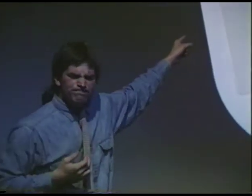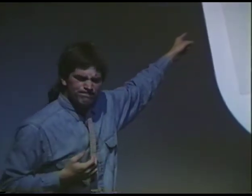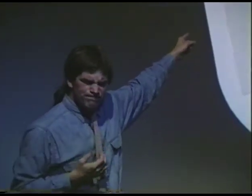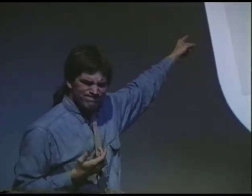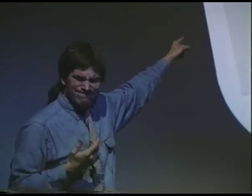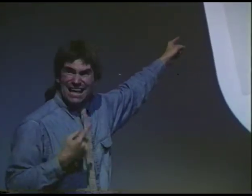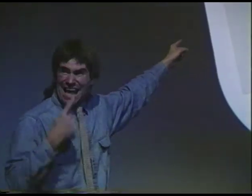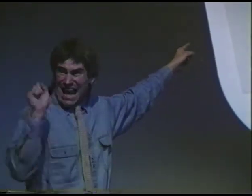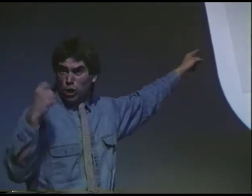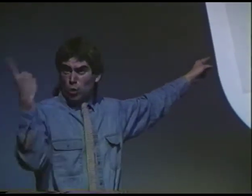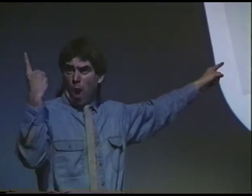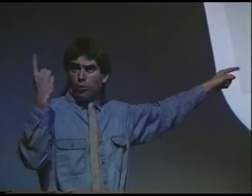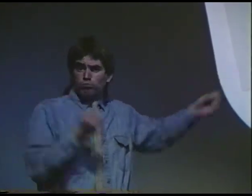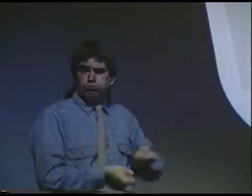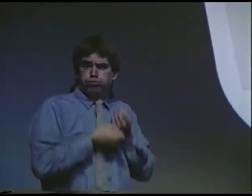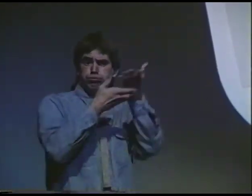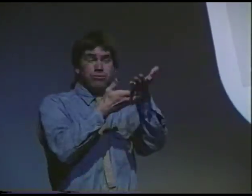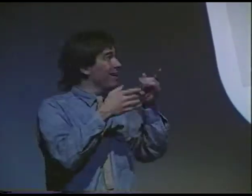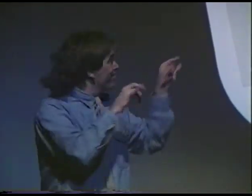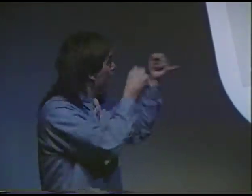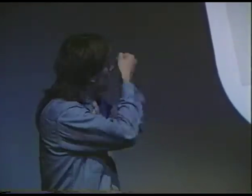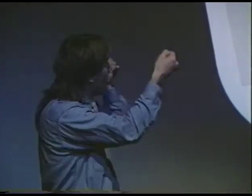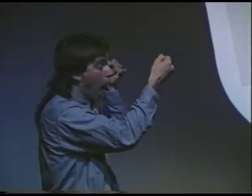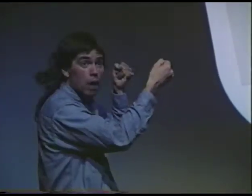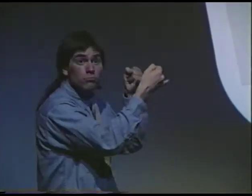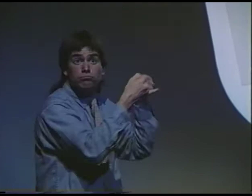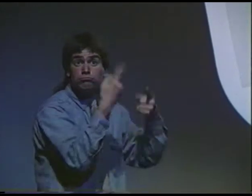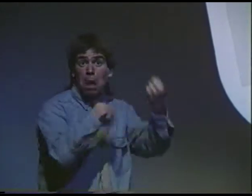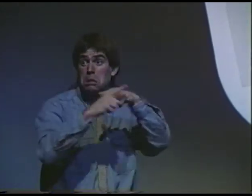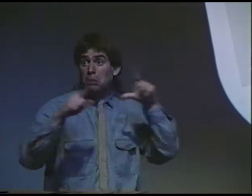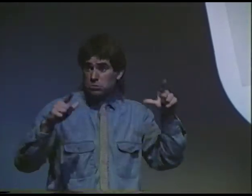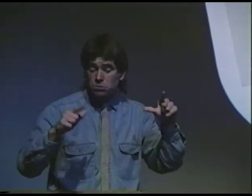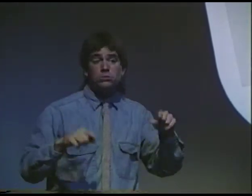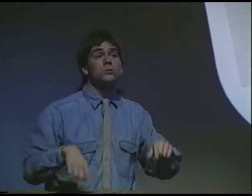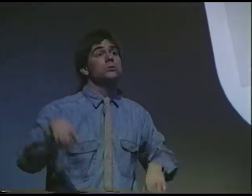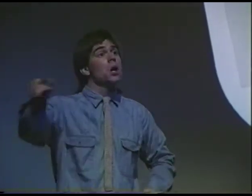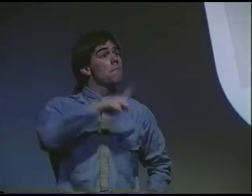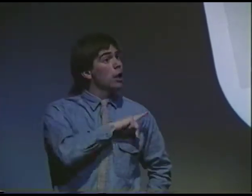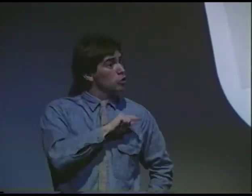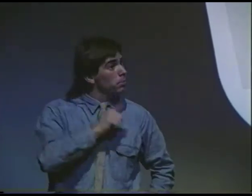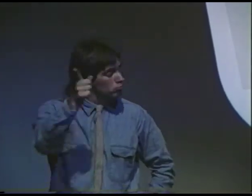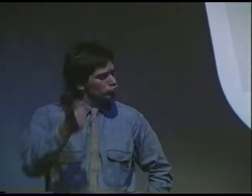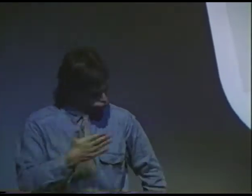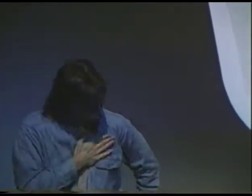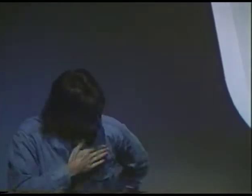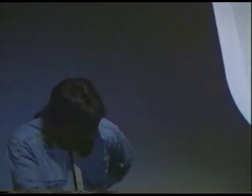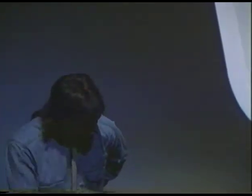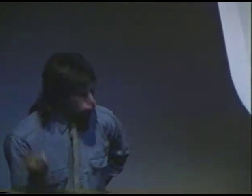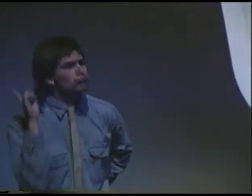Allen Ginsburg asked, can anyone translate that line?